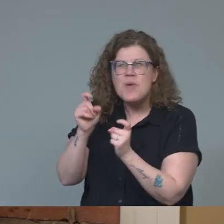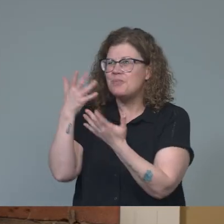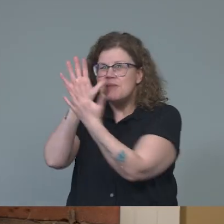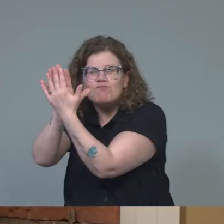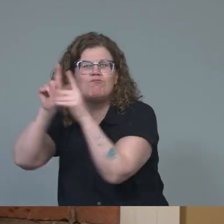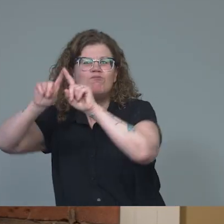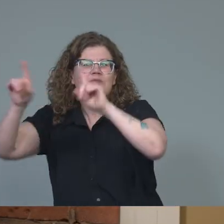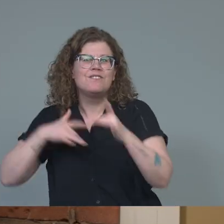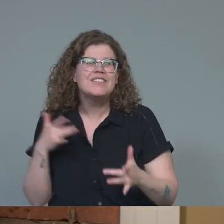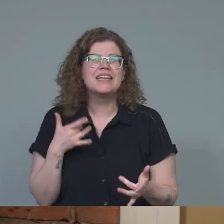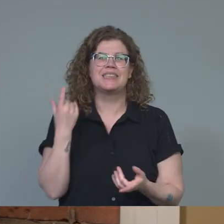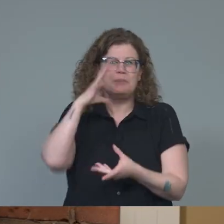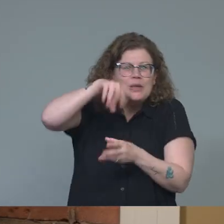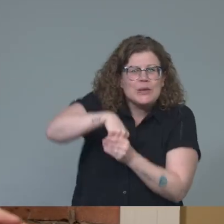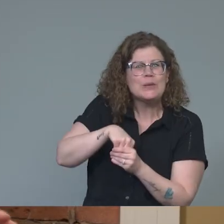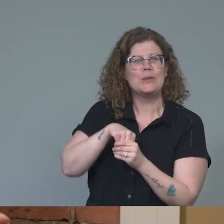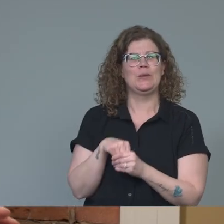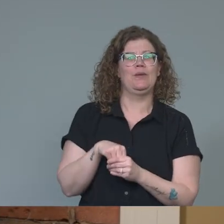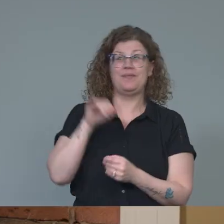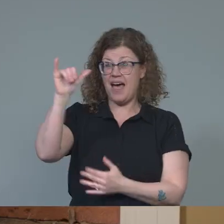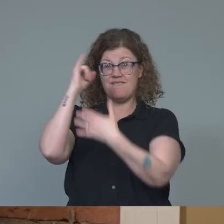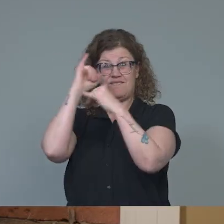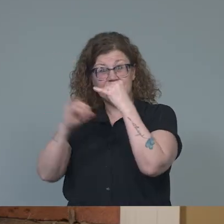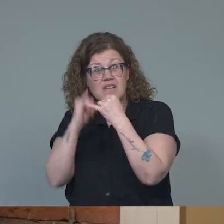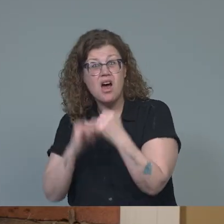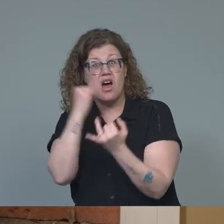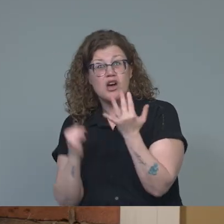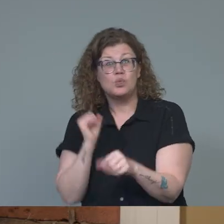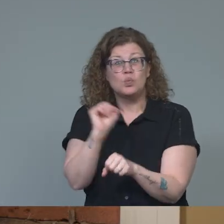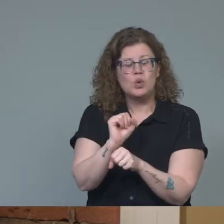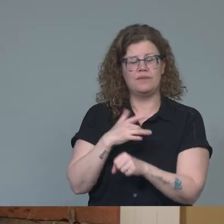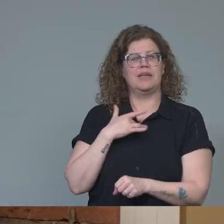It takes a lot of skill to be able to work with the public in that way and then to be able to see